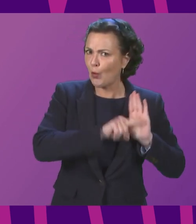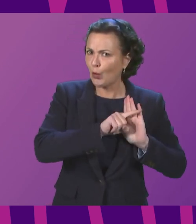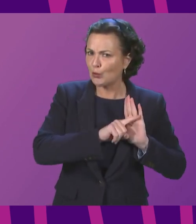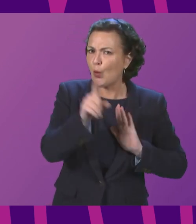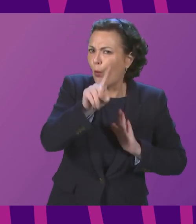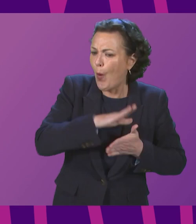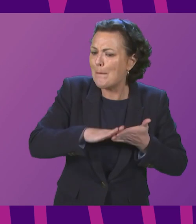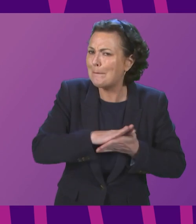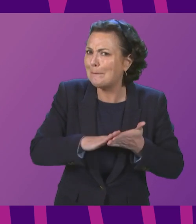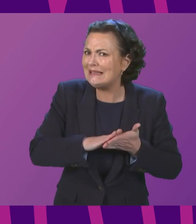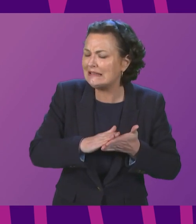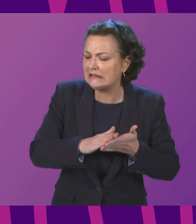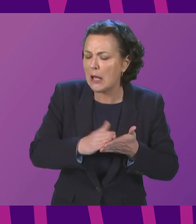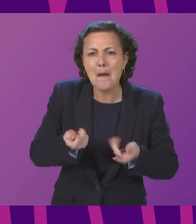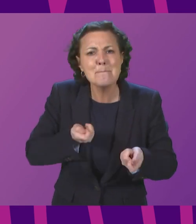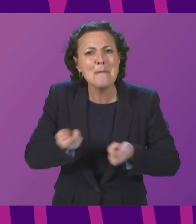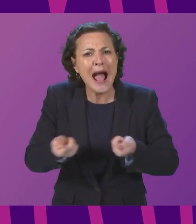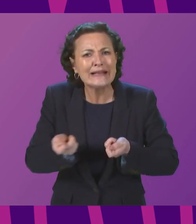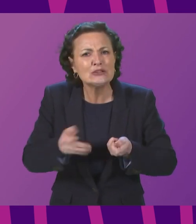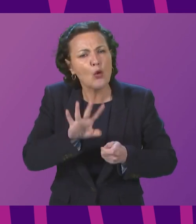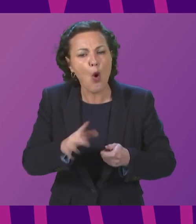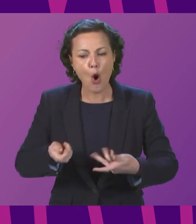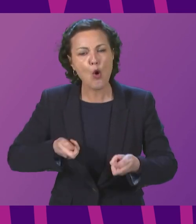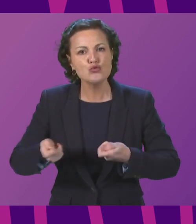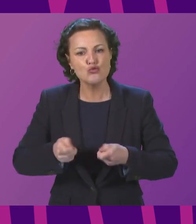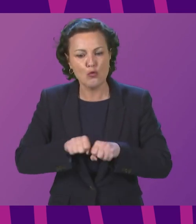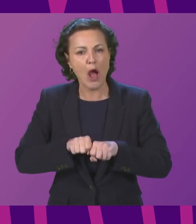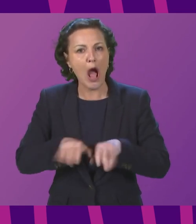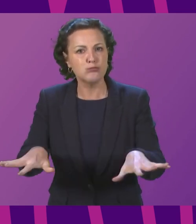Will the First Minister clarify the guidance on care home visiting and ask Public Health